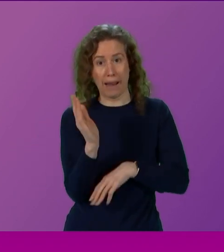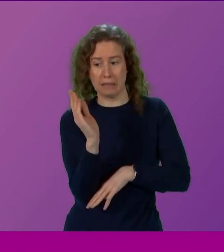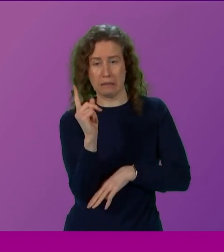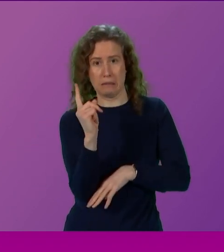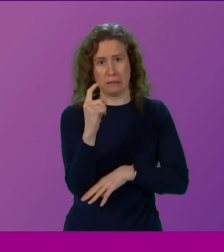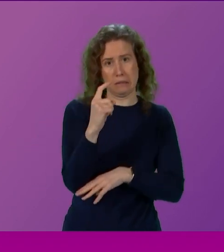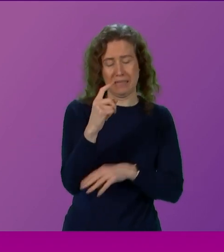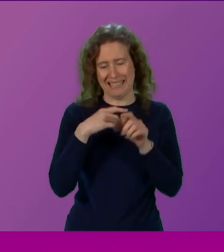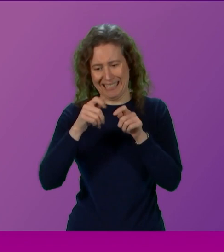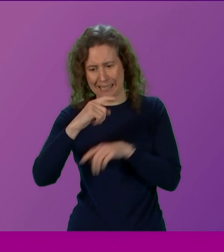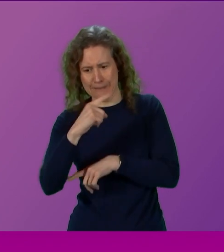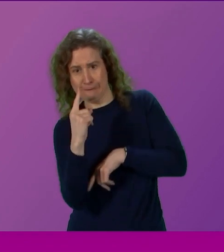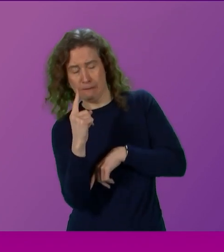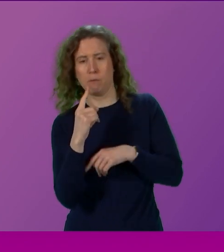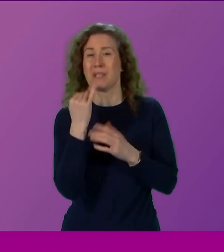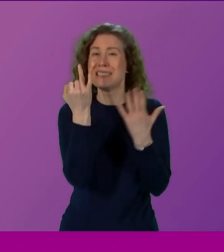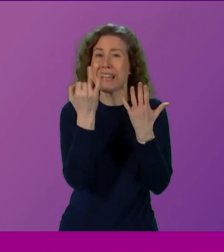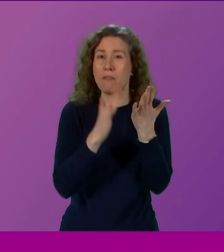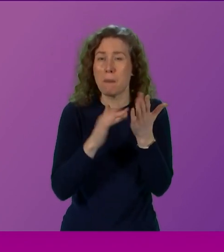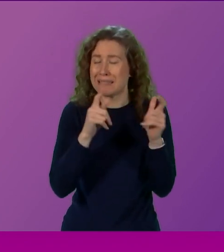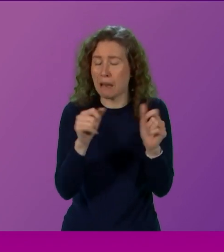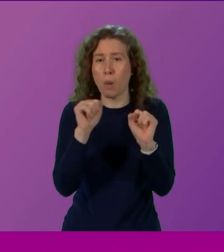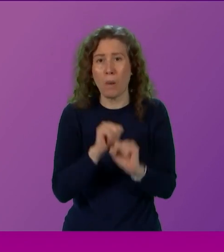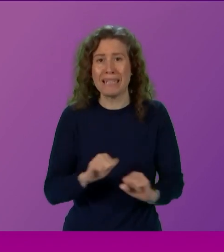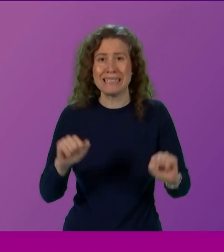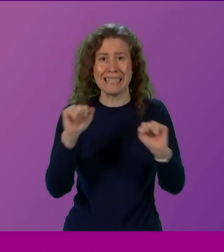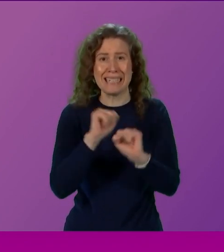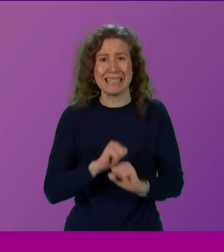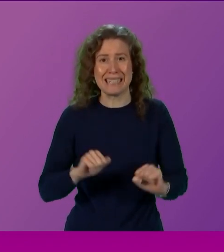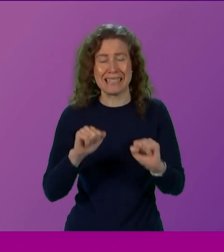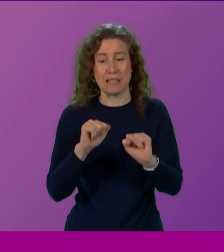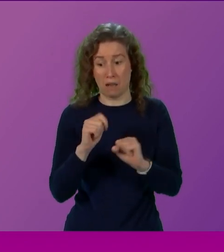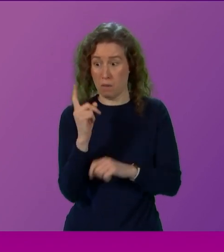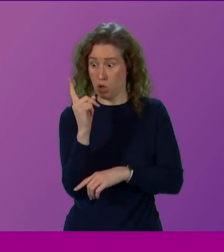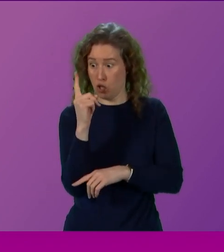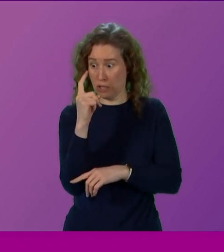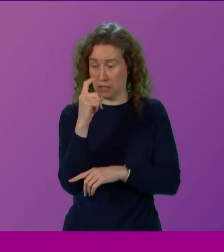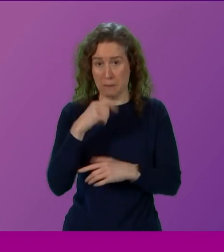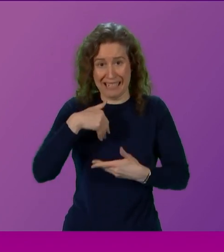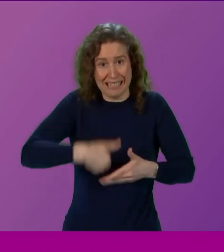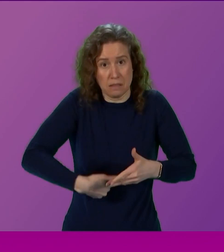Seven months on, he is still waiting. The curve is now harming his internal organs,